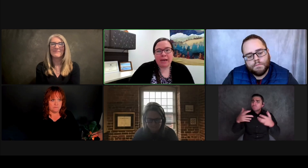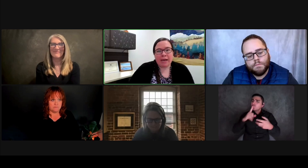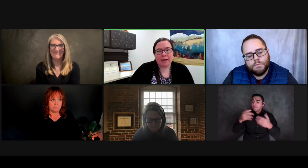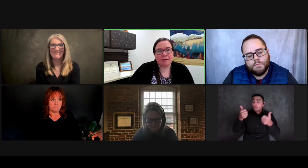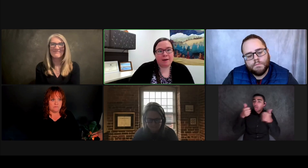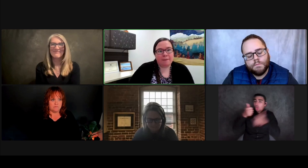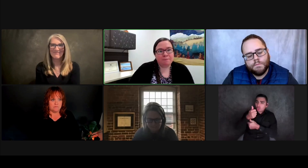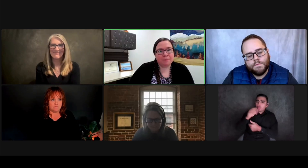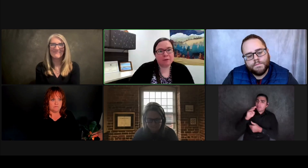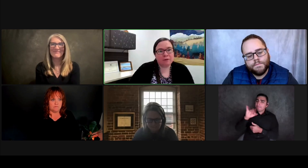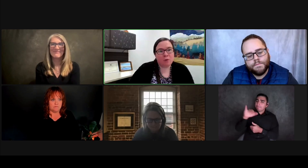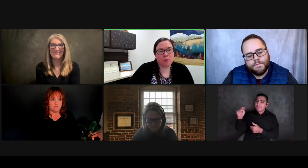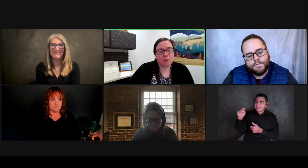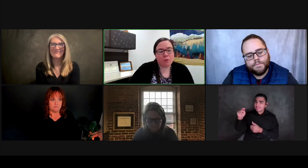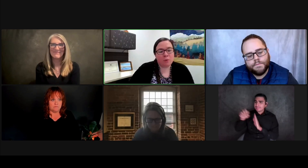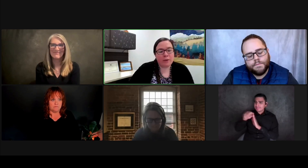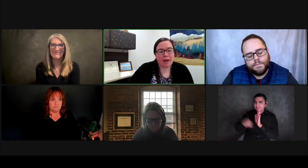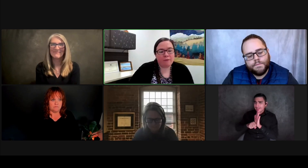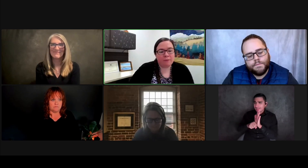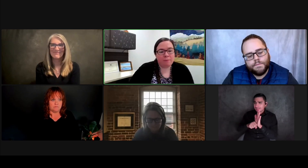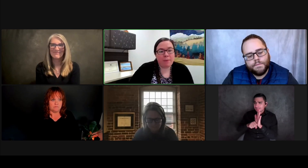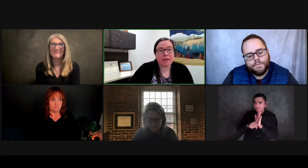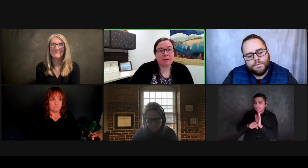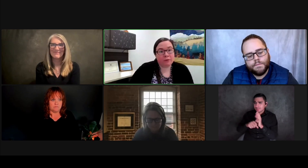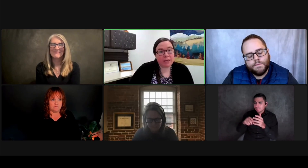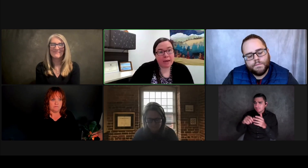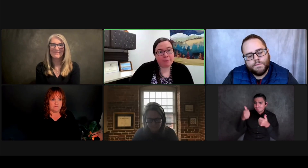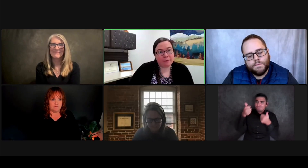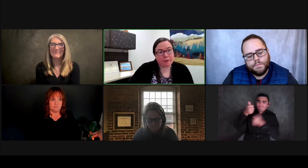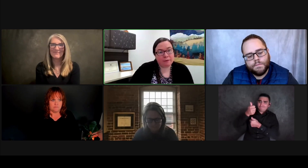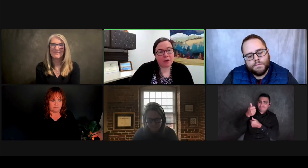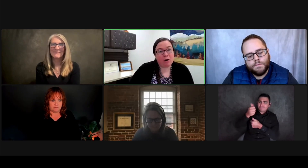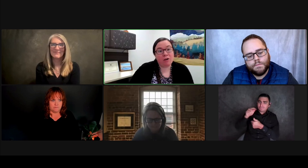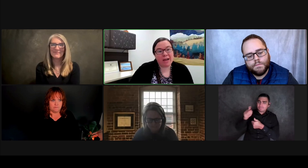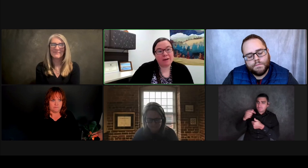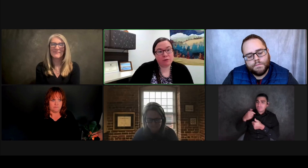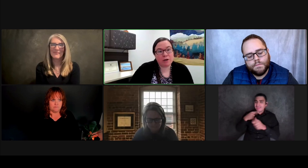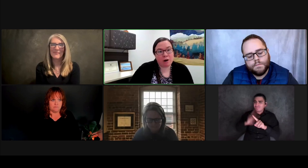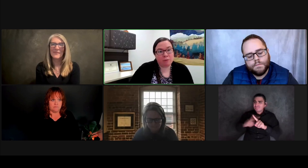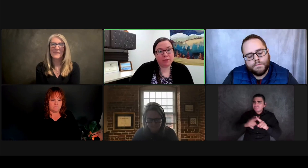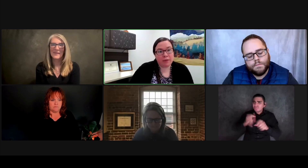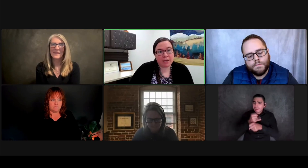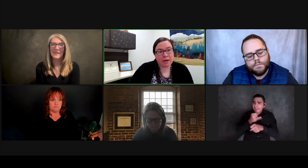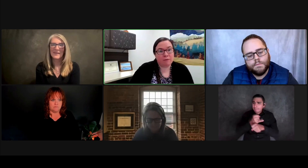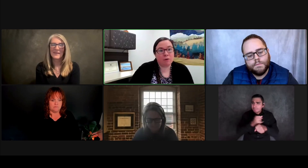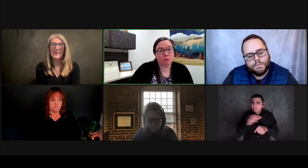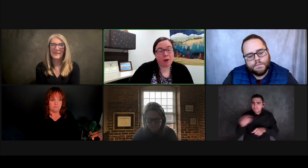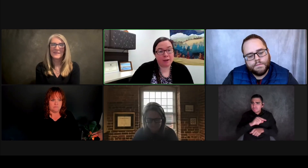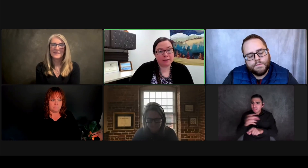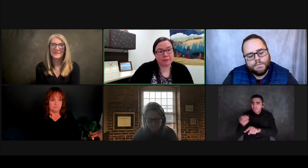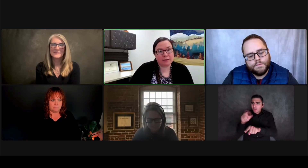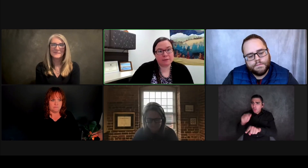And so we have many different campuses that are all kind of doing our own thing and have our own policies.